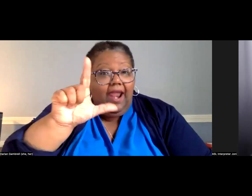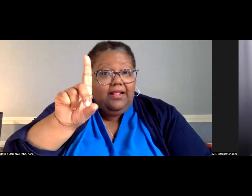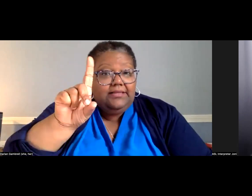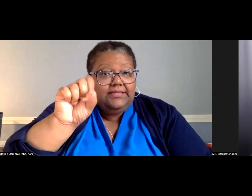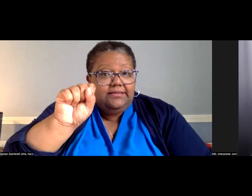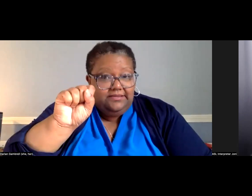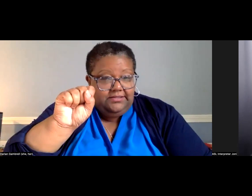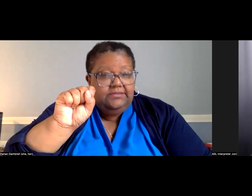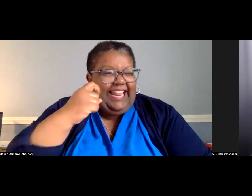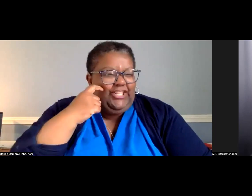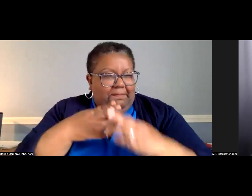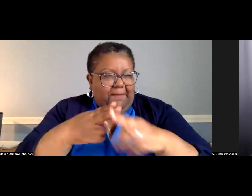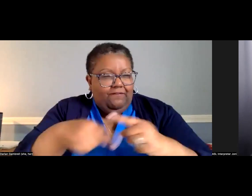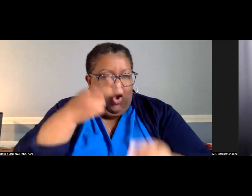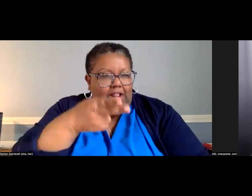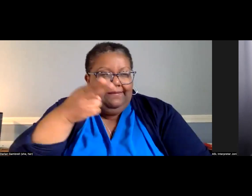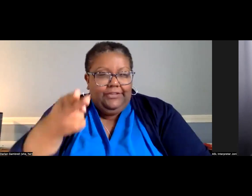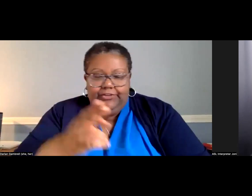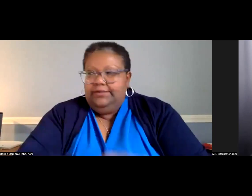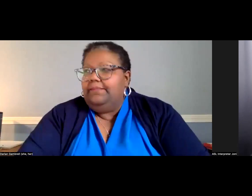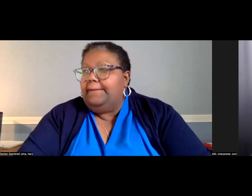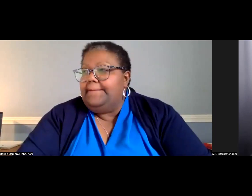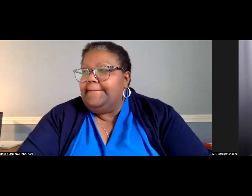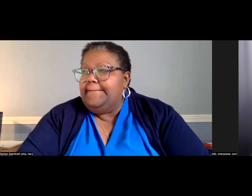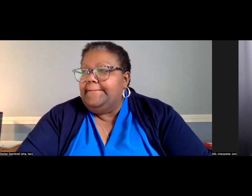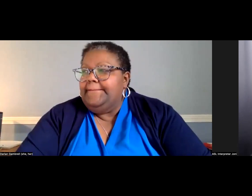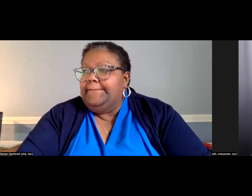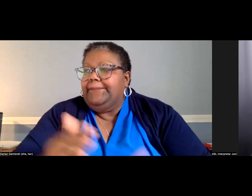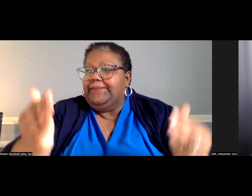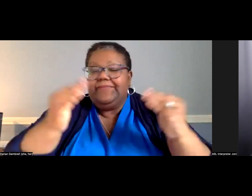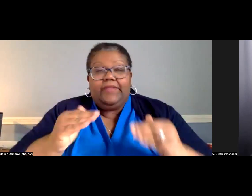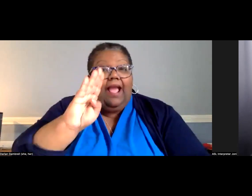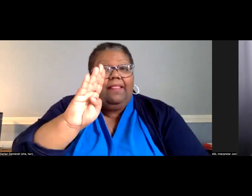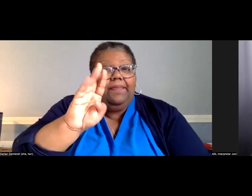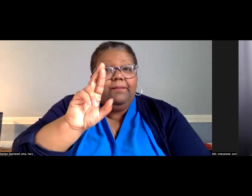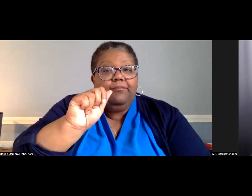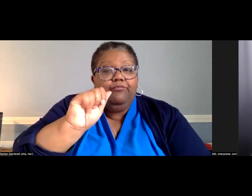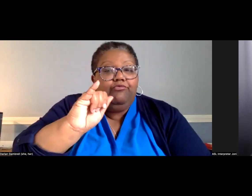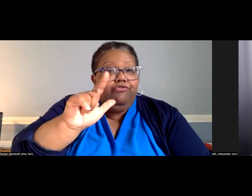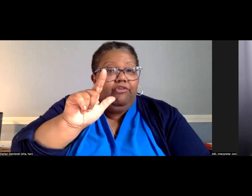utilized for this population as well. as well as the assisted listening devices that I just